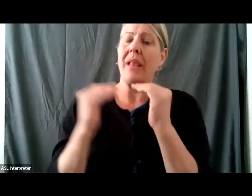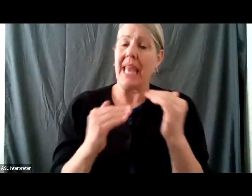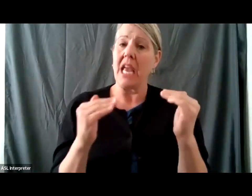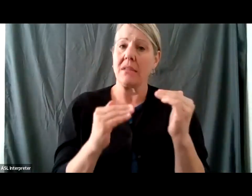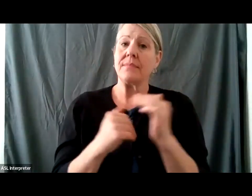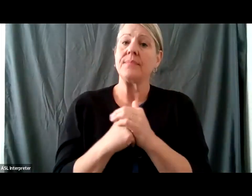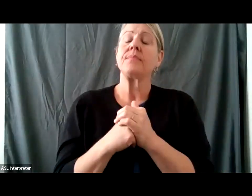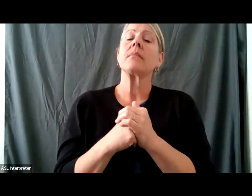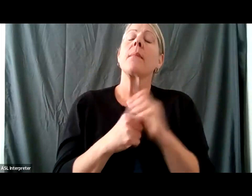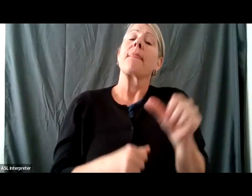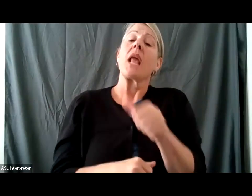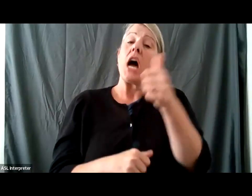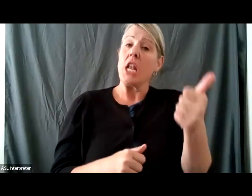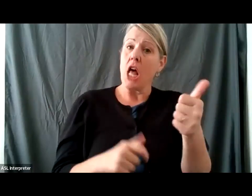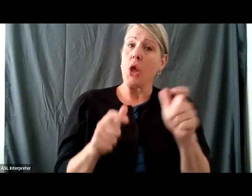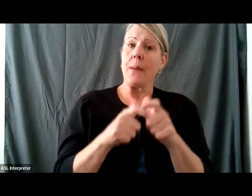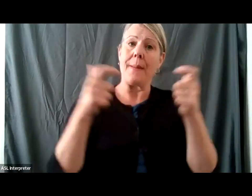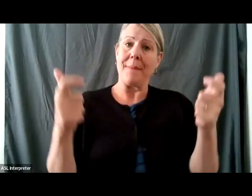Another big thing that we're requiring is